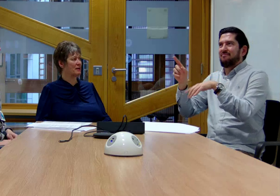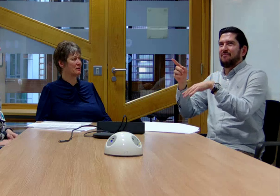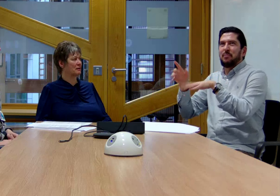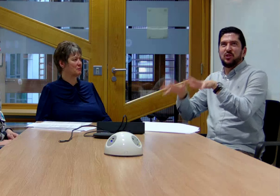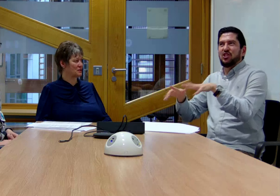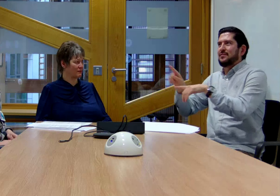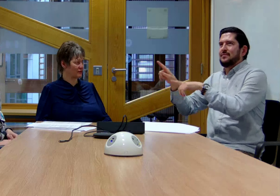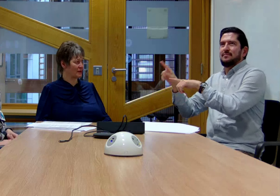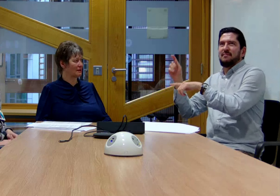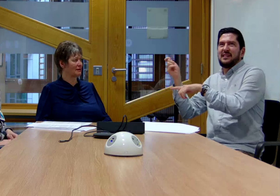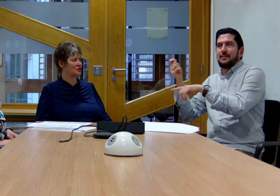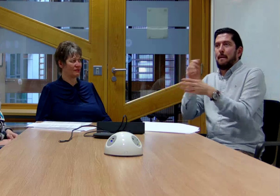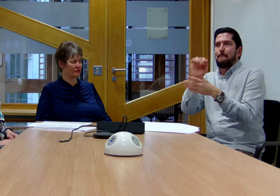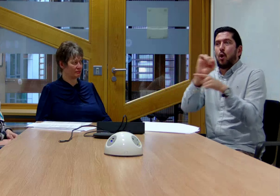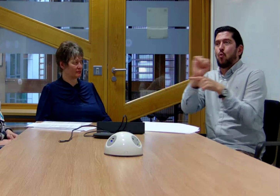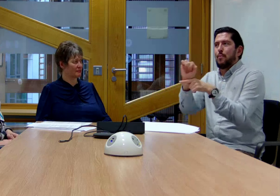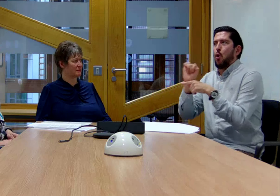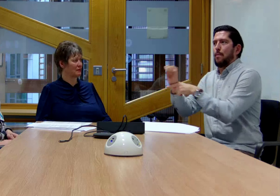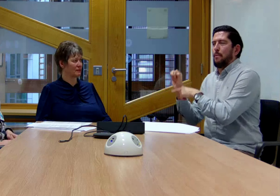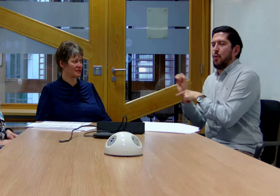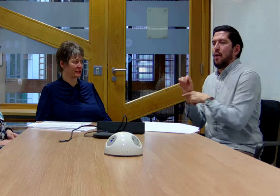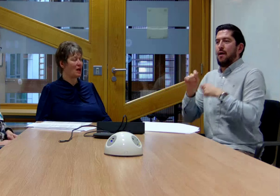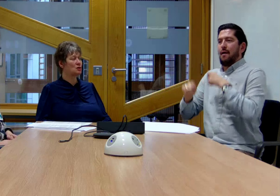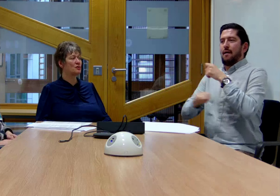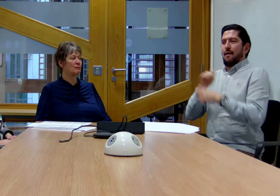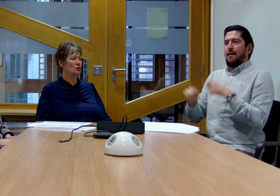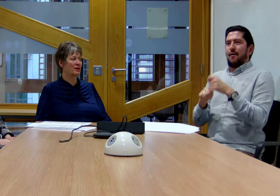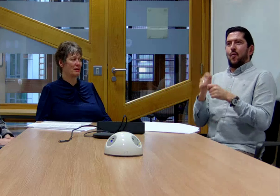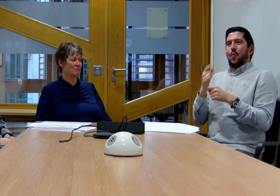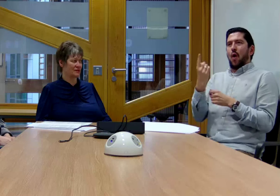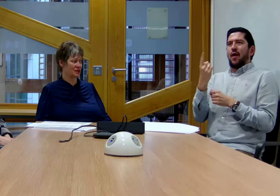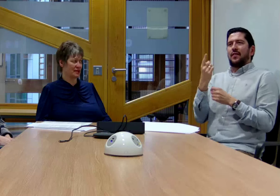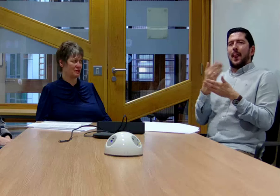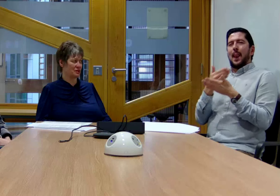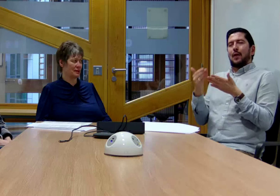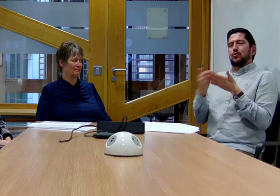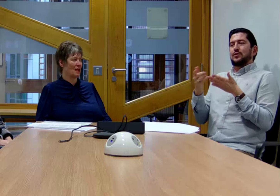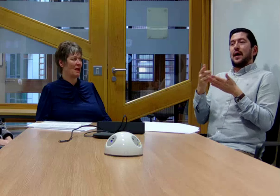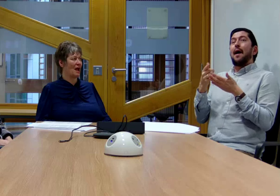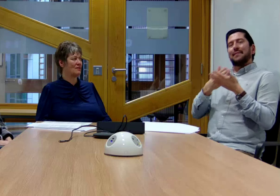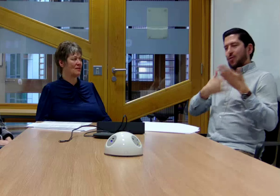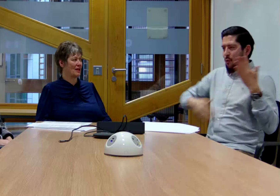signs from maybe some from America, maybe something from Ireland, some from some. So